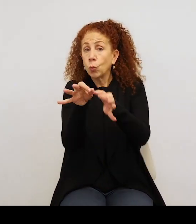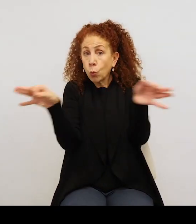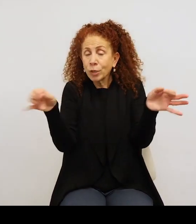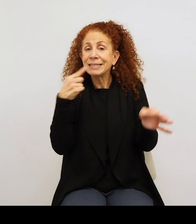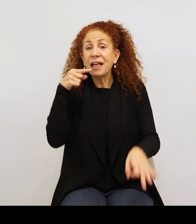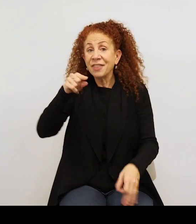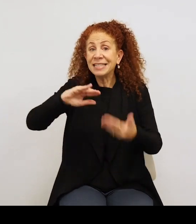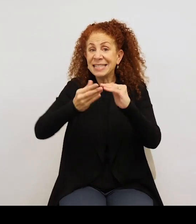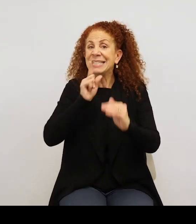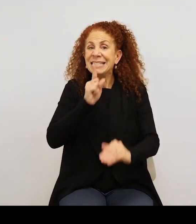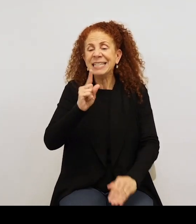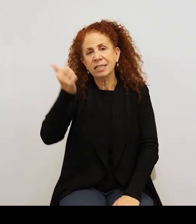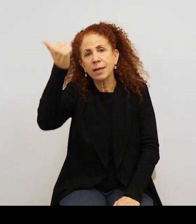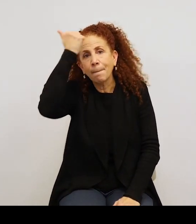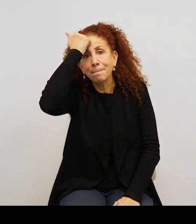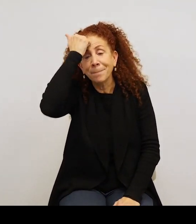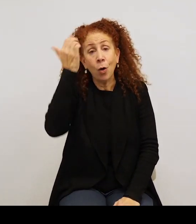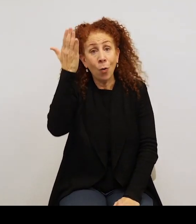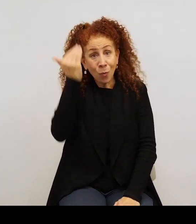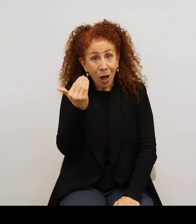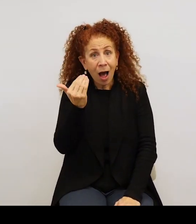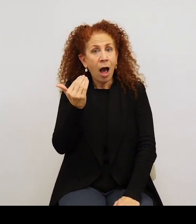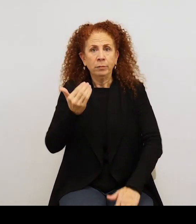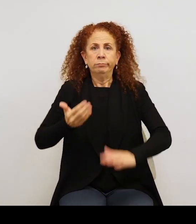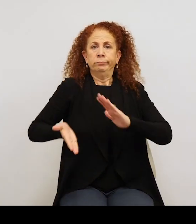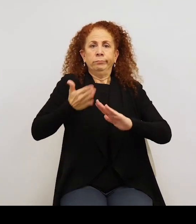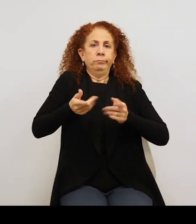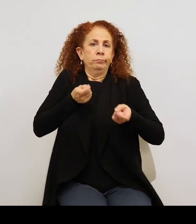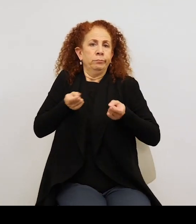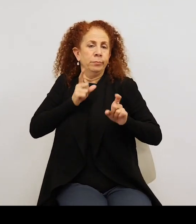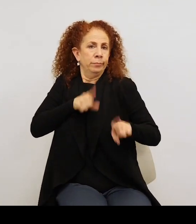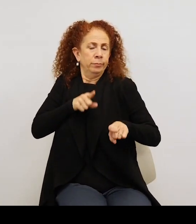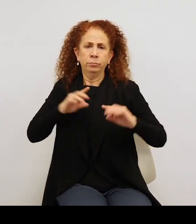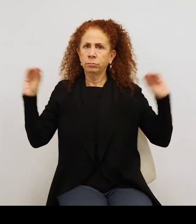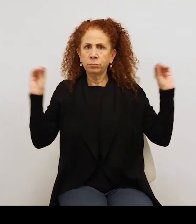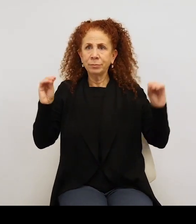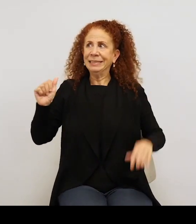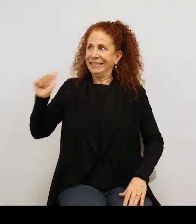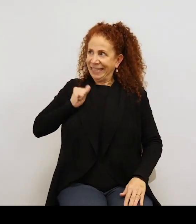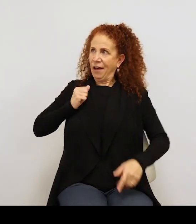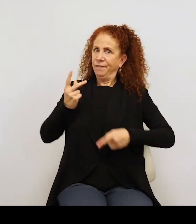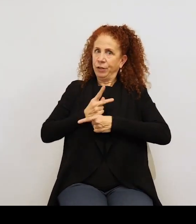is kind of dumb, because nothing is optimized, and people have to find their own way.